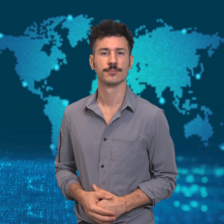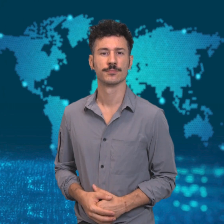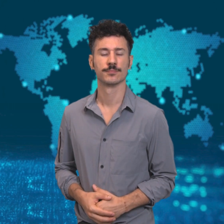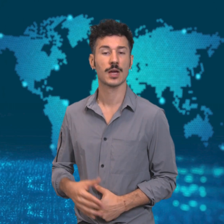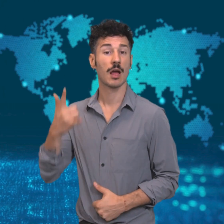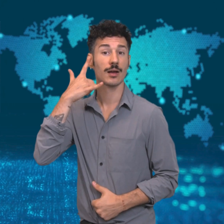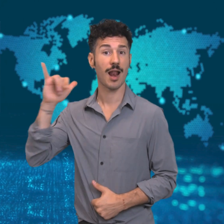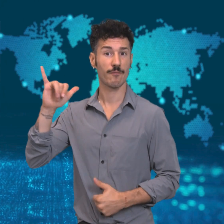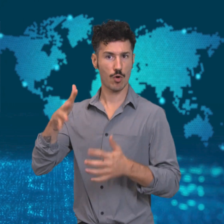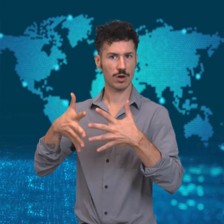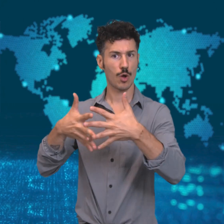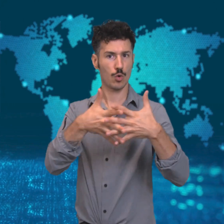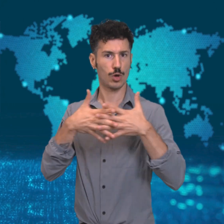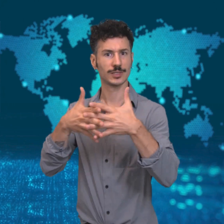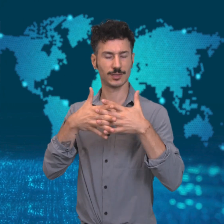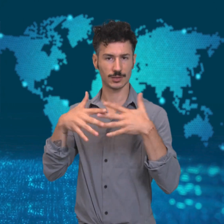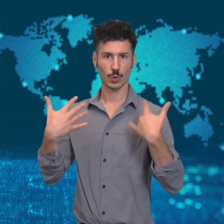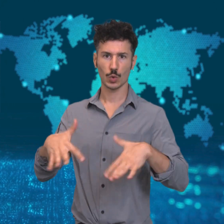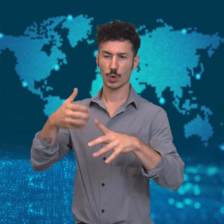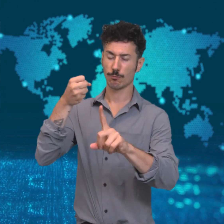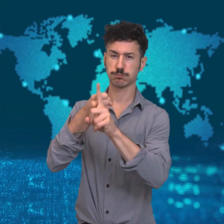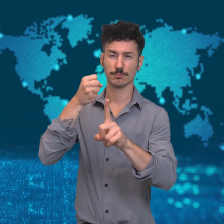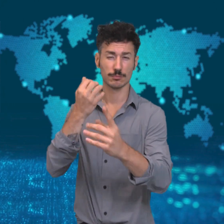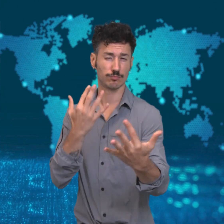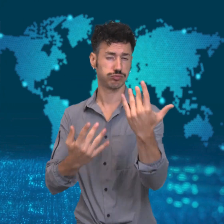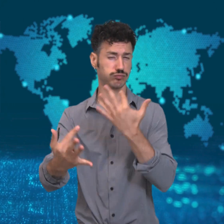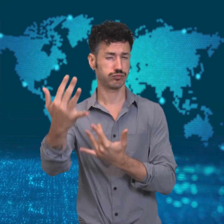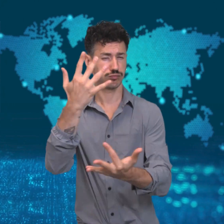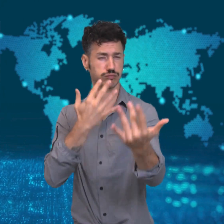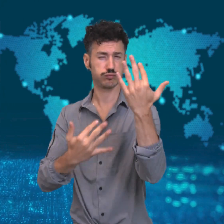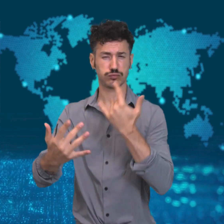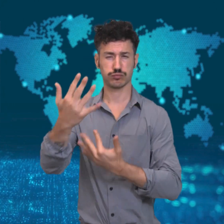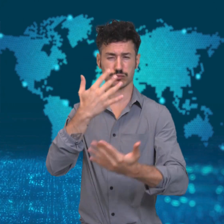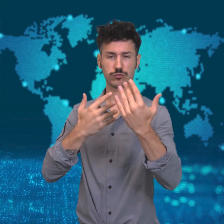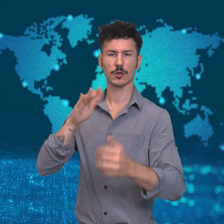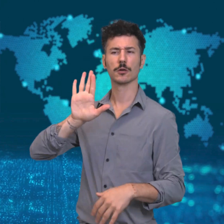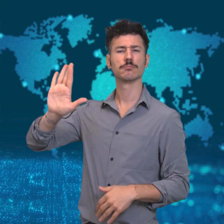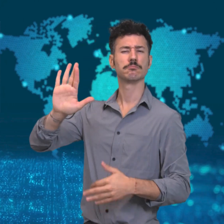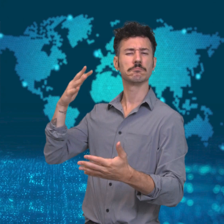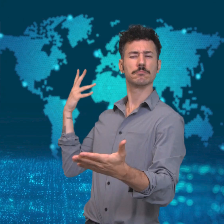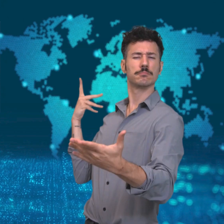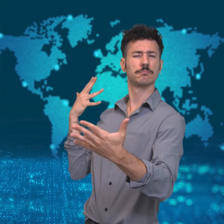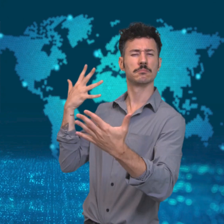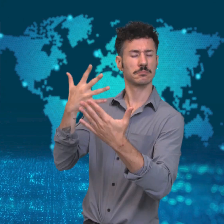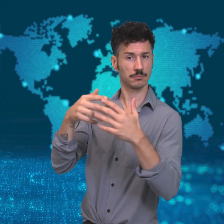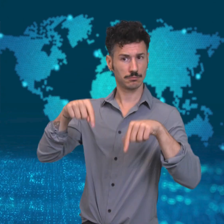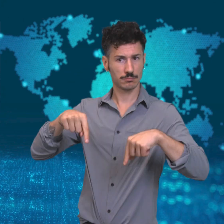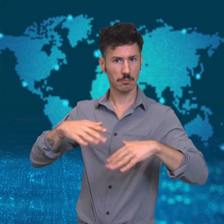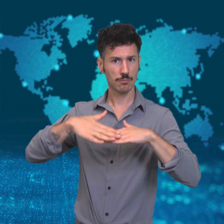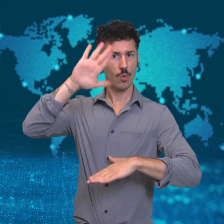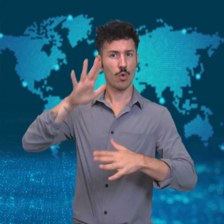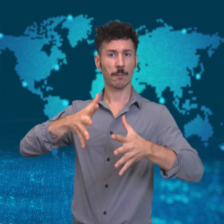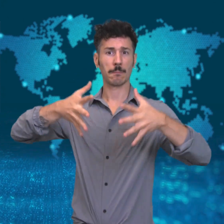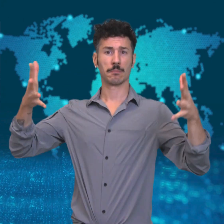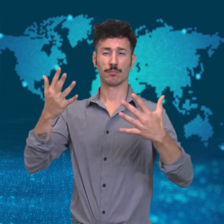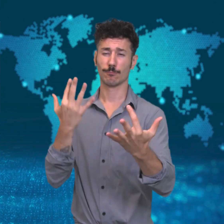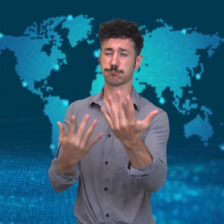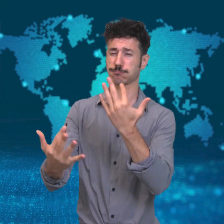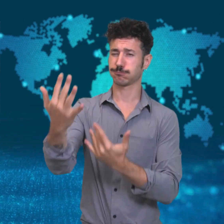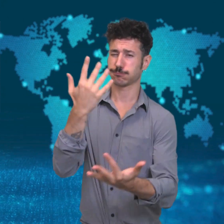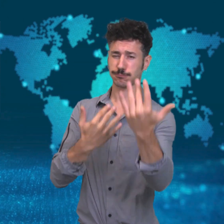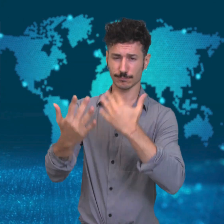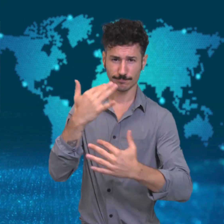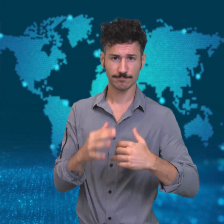[Alessio]: California, United States has its worst wildfire season in history.